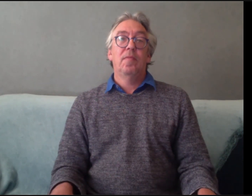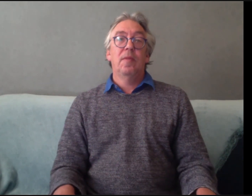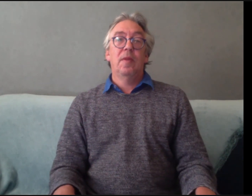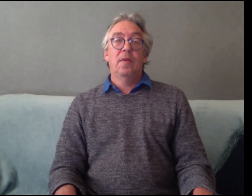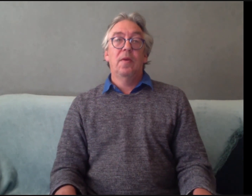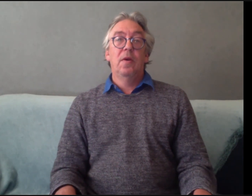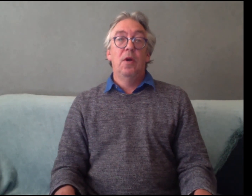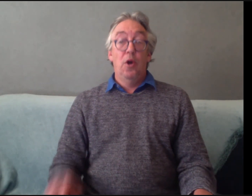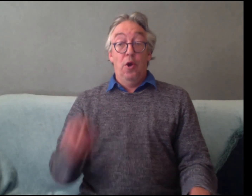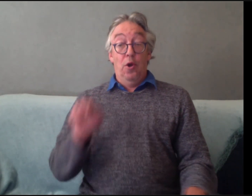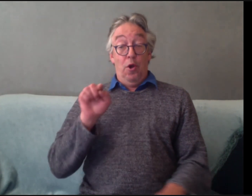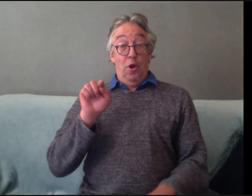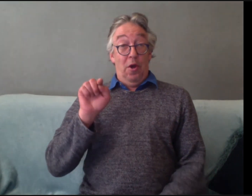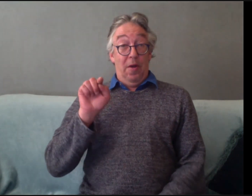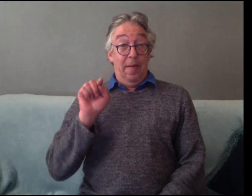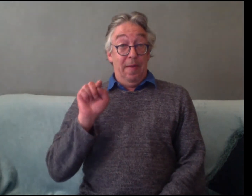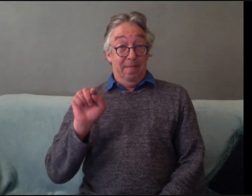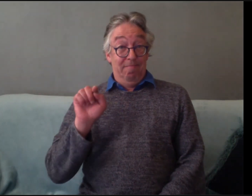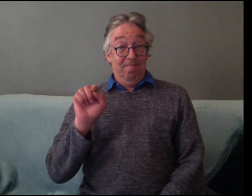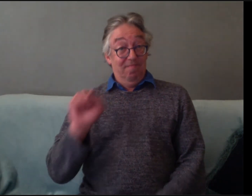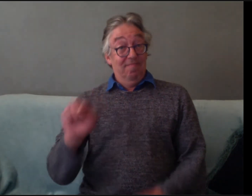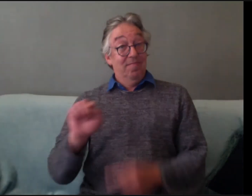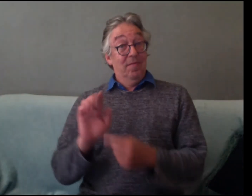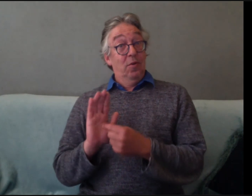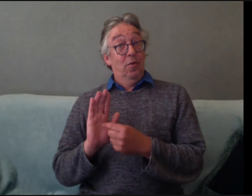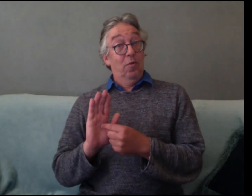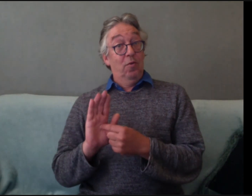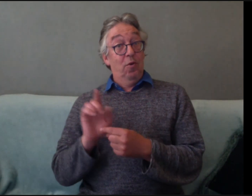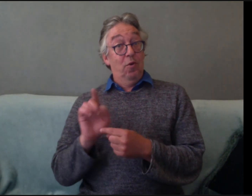about paperwork but we could fairly easily help.